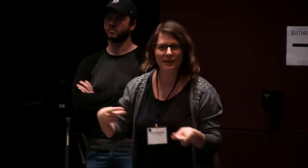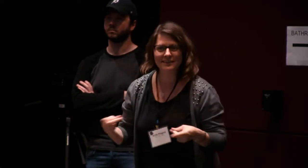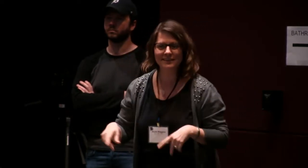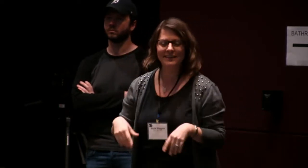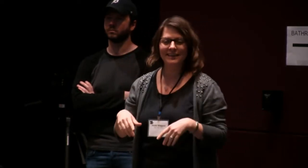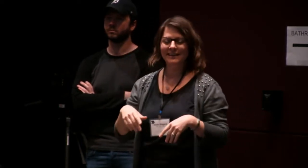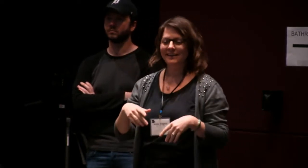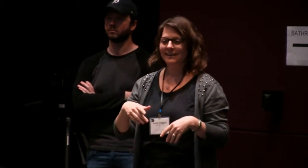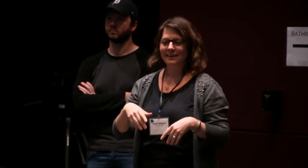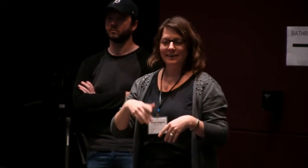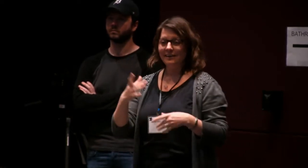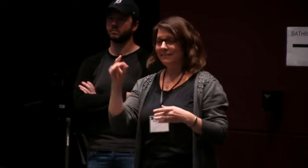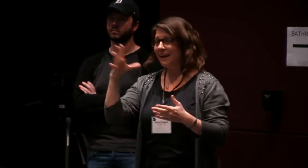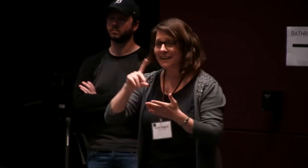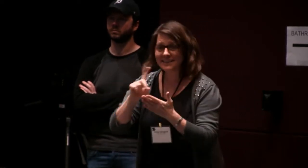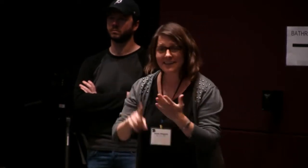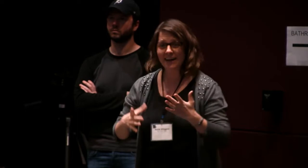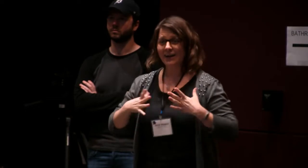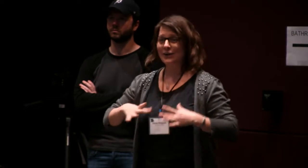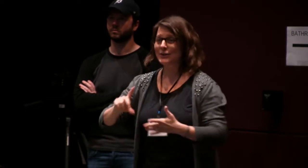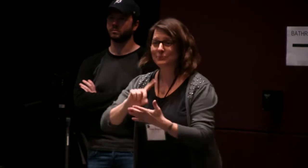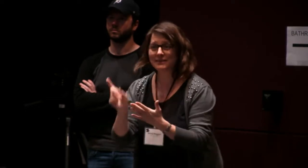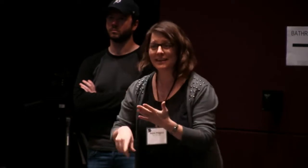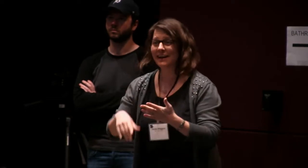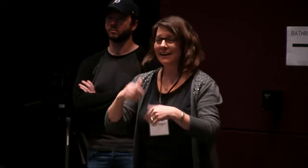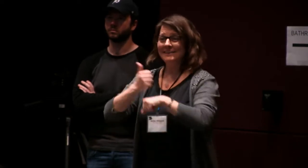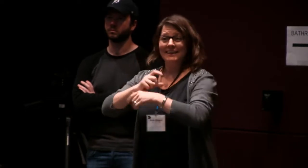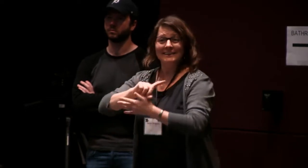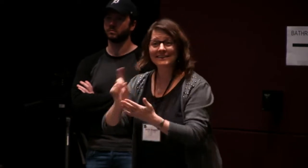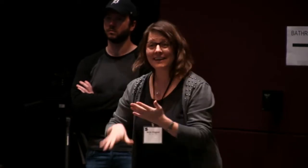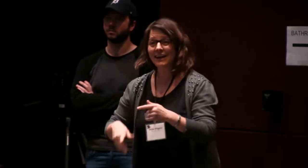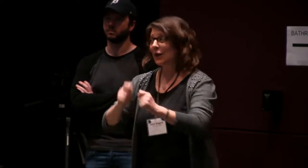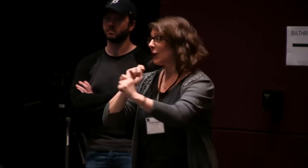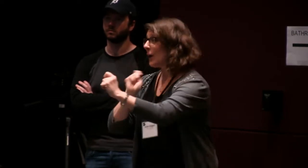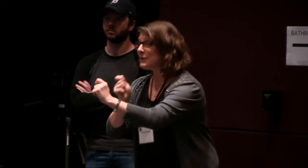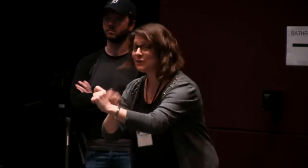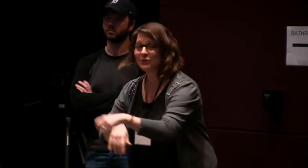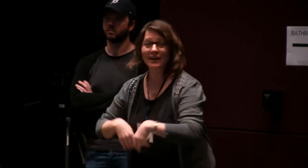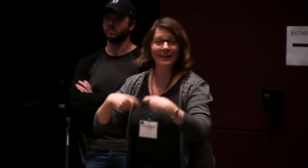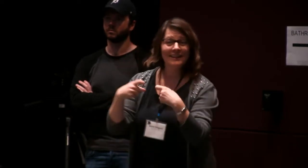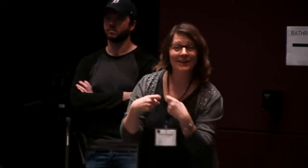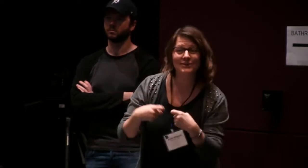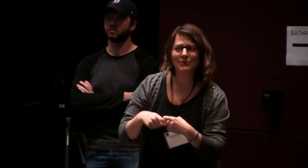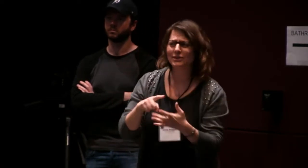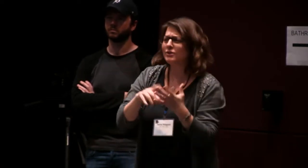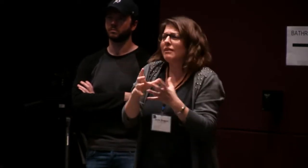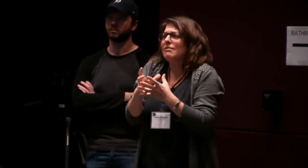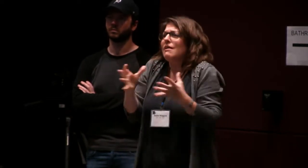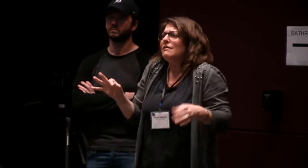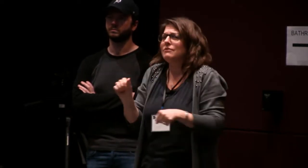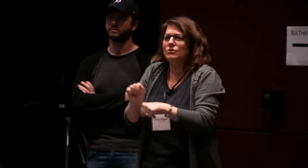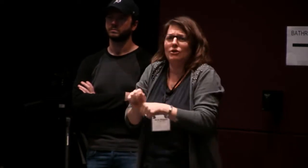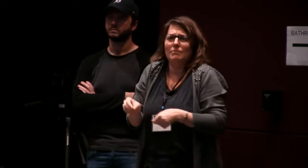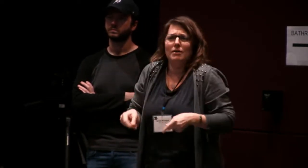So how do direct, how do I produce, how do I do all these things? How do I design the clothing, and what about the carpentry, building the sets?